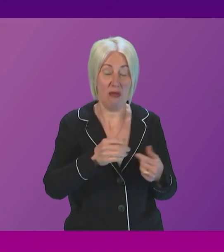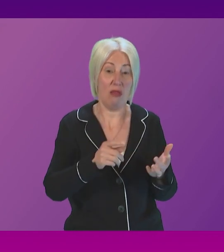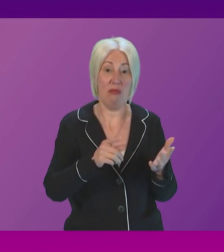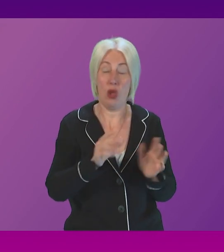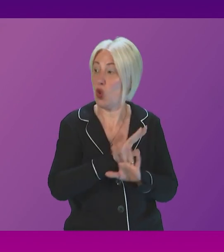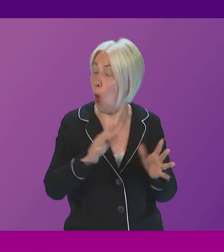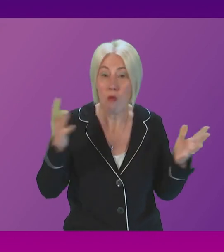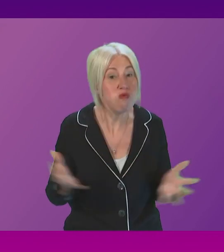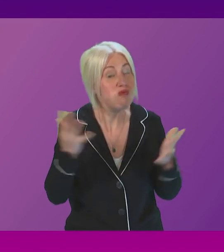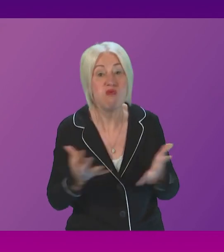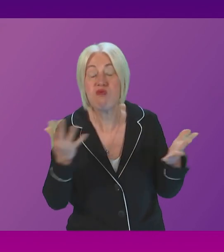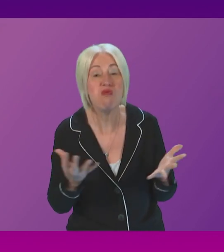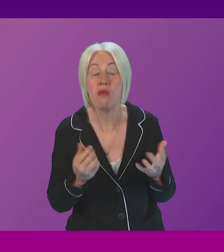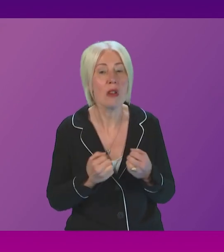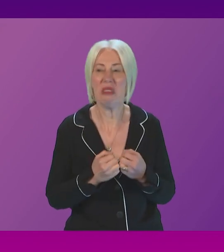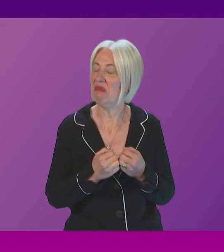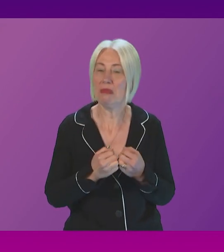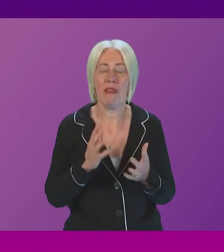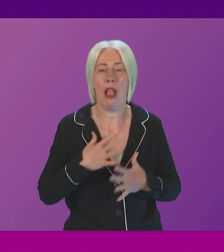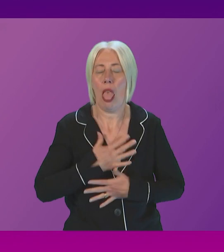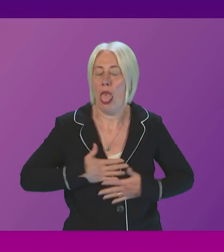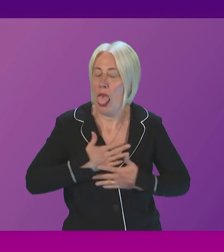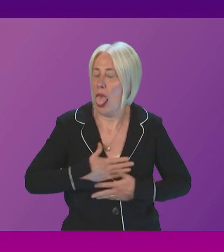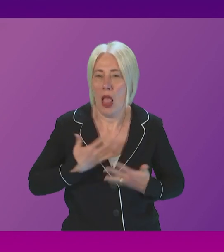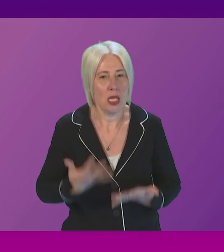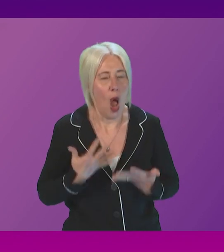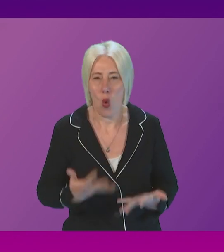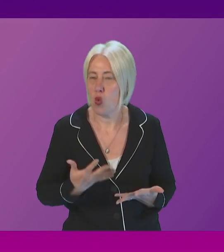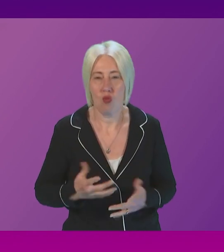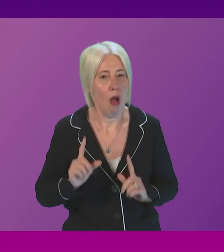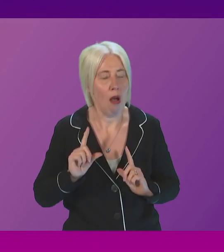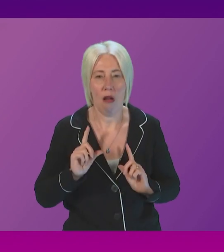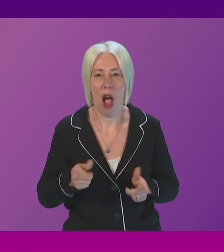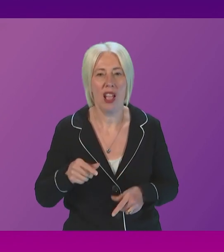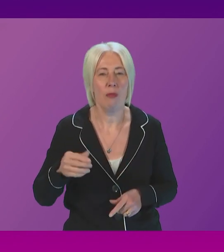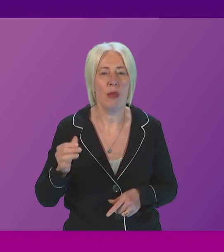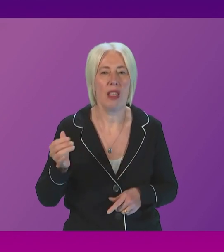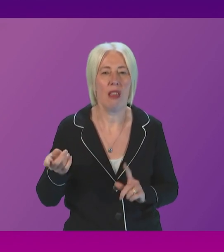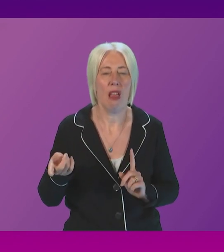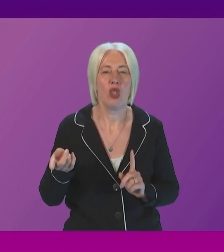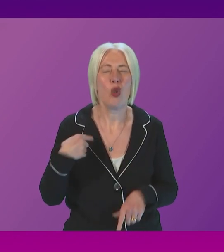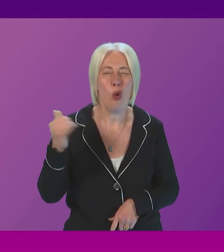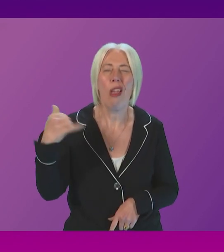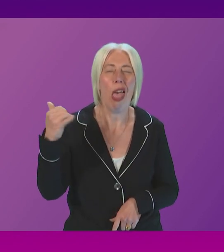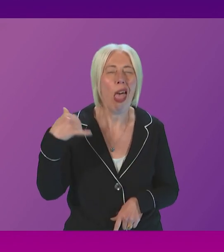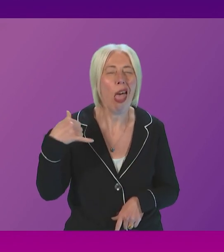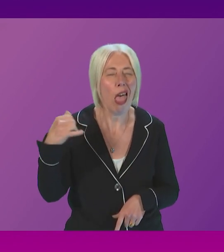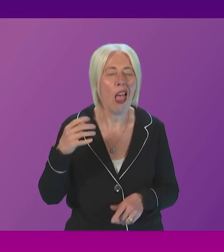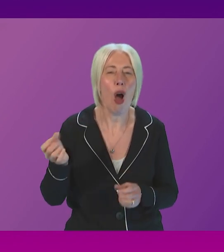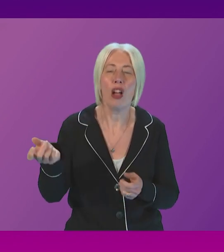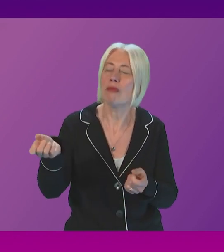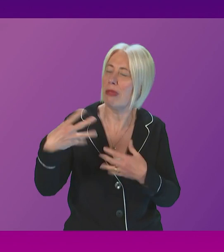vibrancy. We are in despair. We cannot be fobbed off with empty words any longer.”